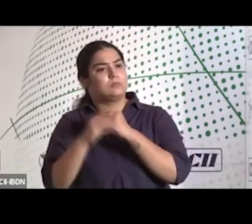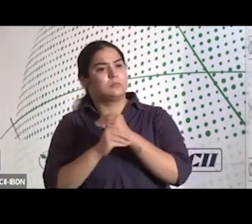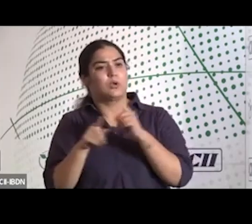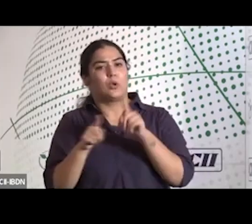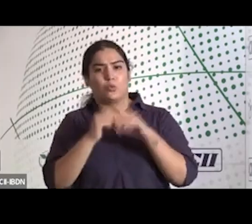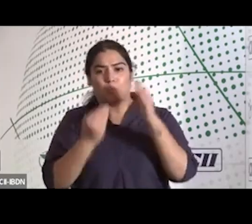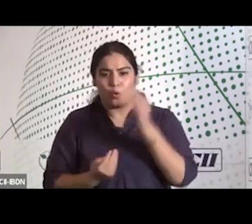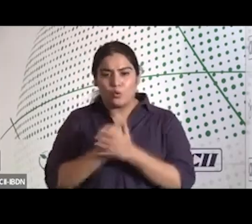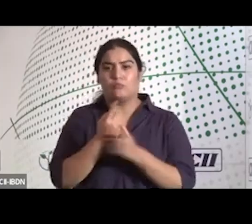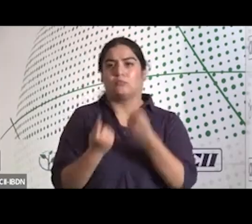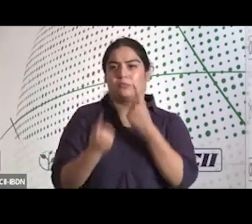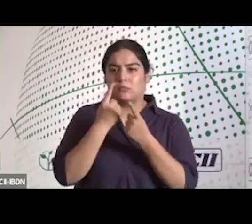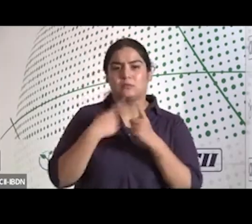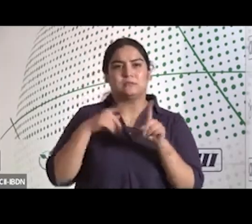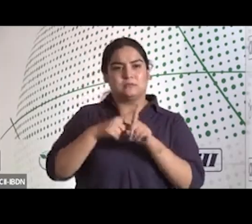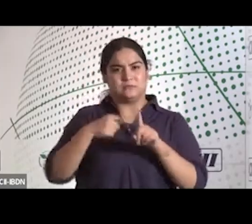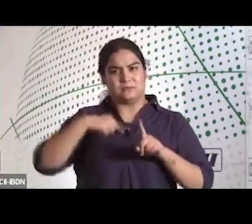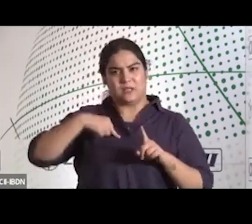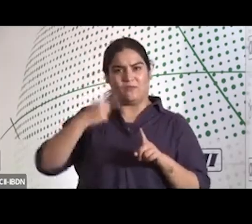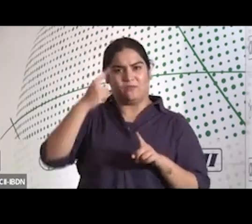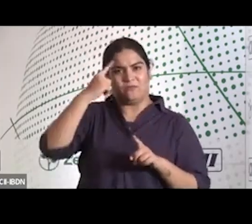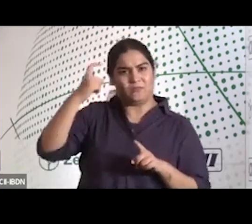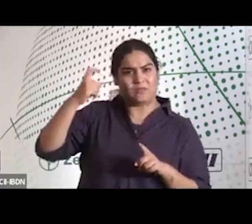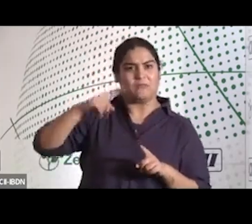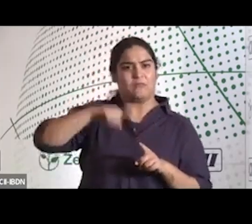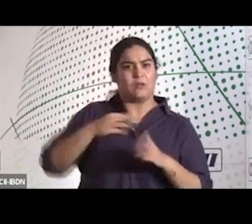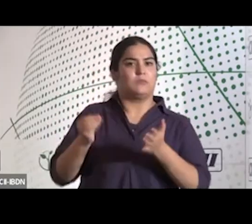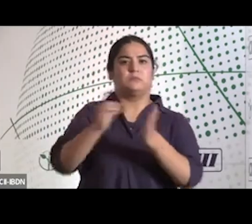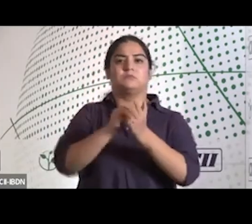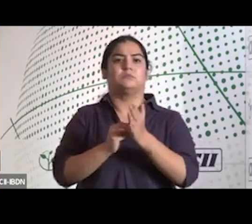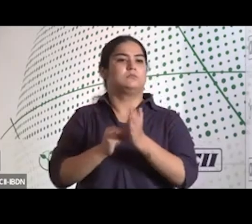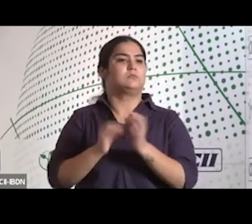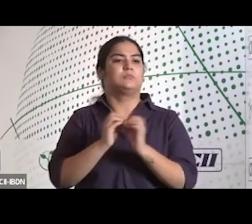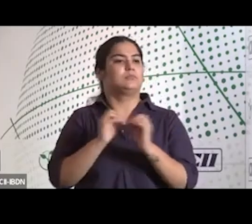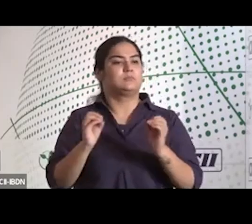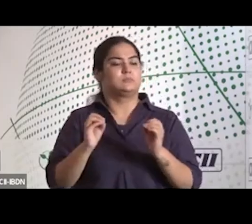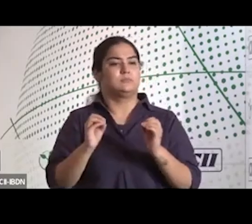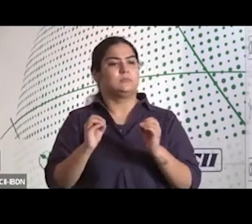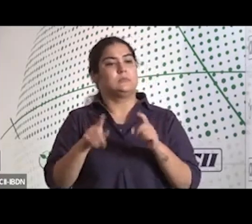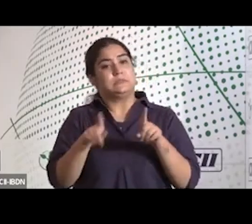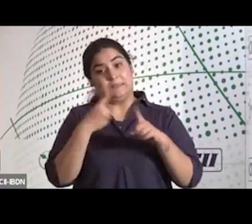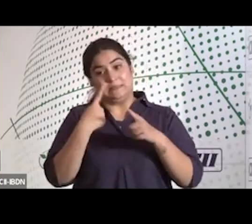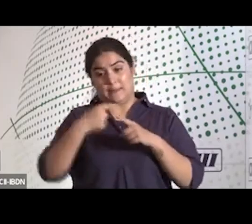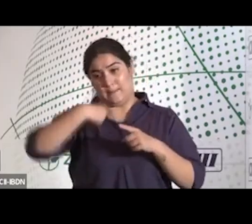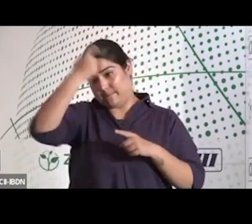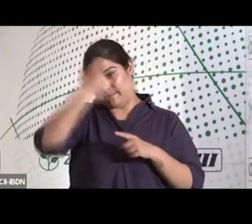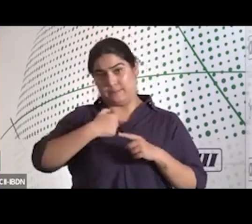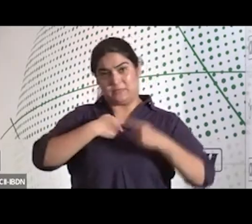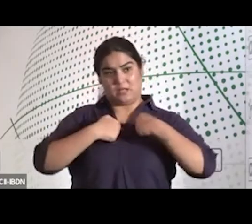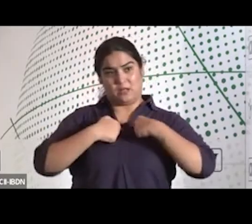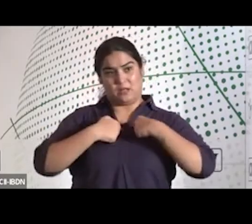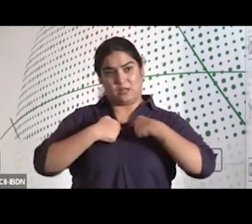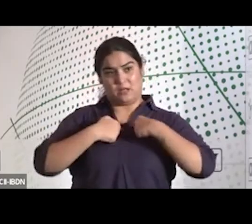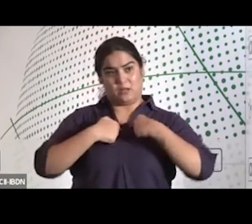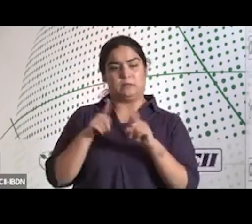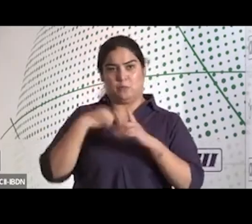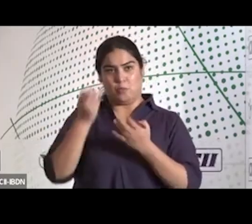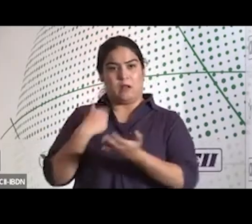no imagination around what can I provide to someone like Nino that will help a startup